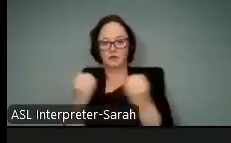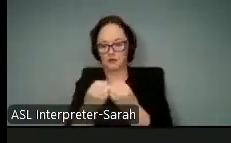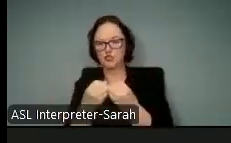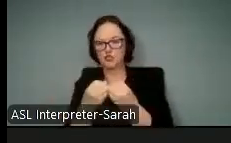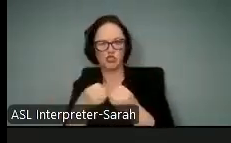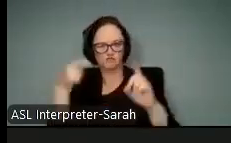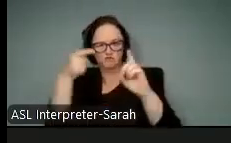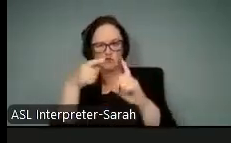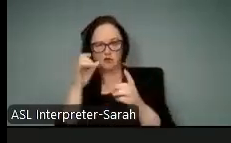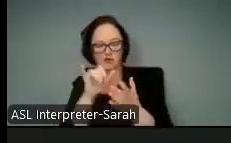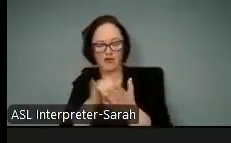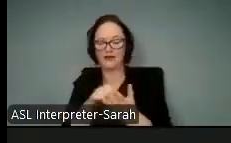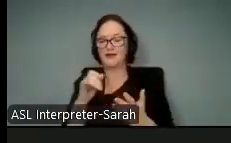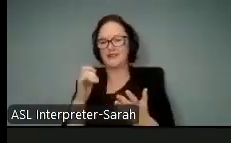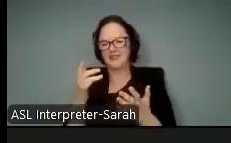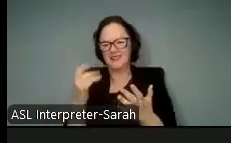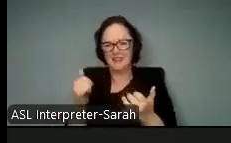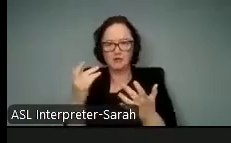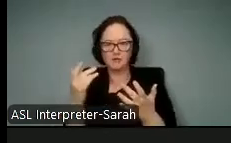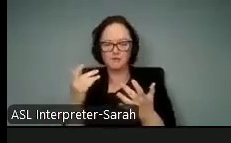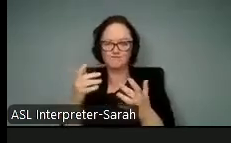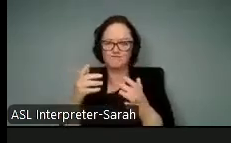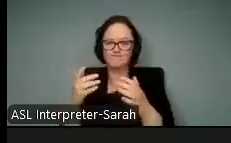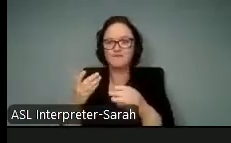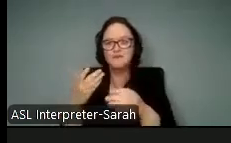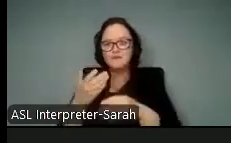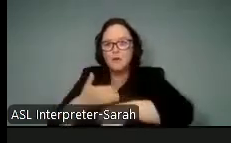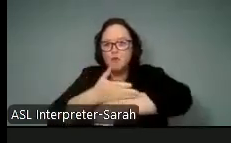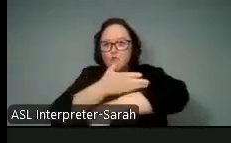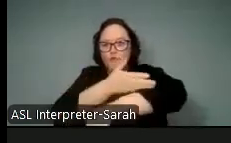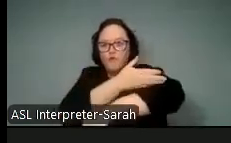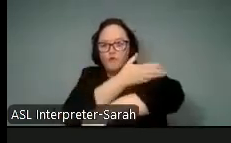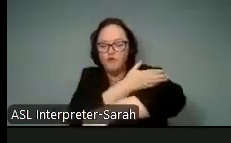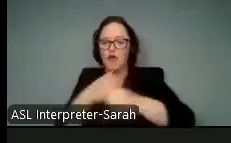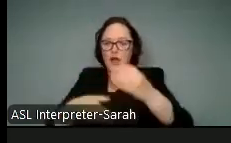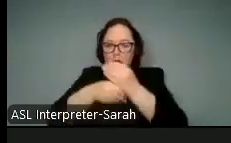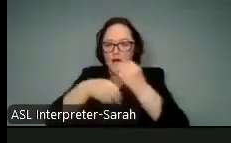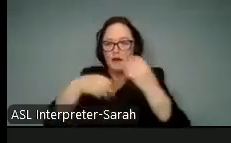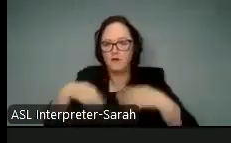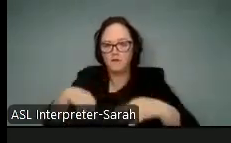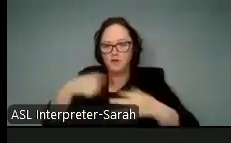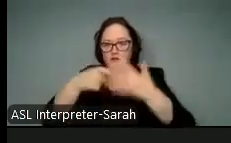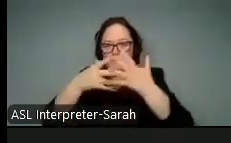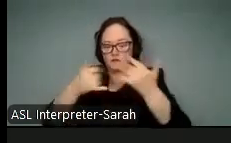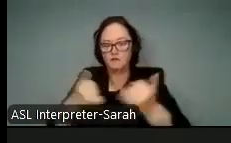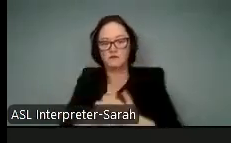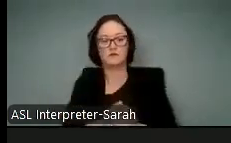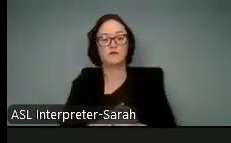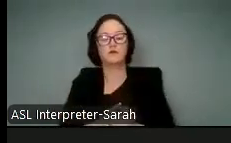it has additional considerations that add benefits. But if you're a government entity, for the most part